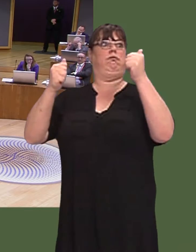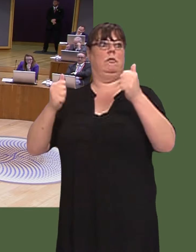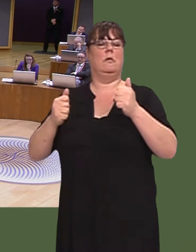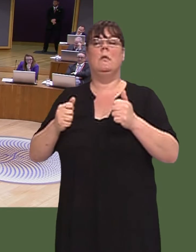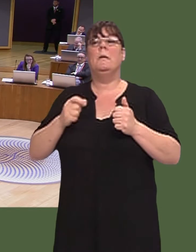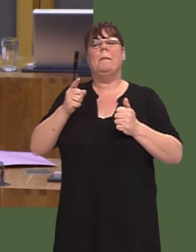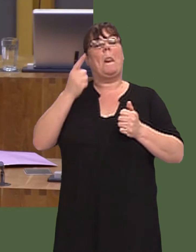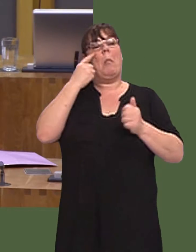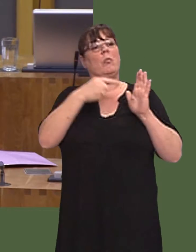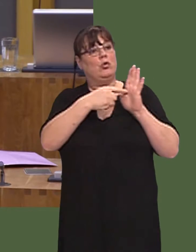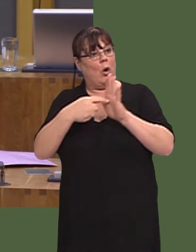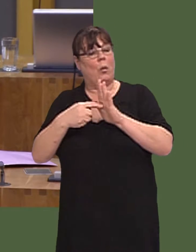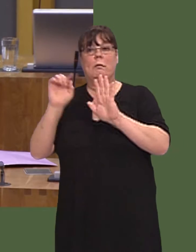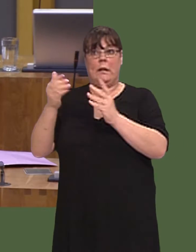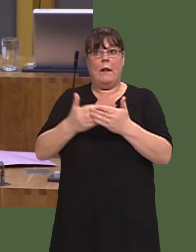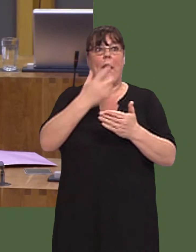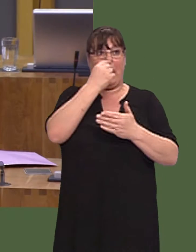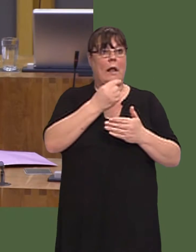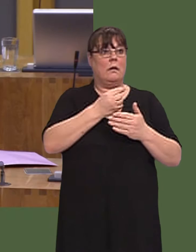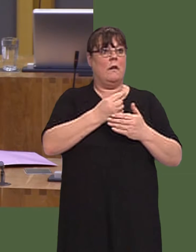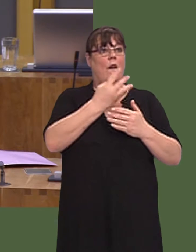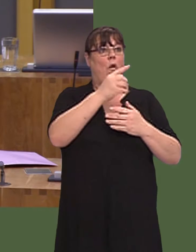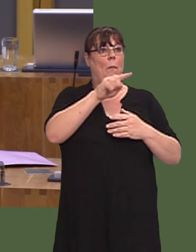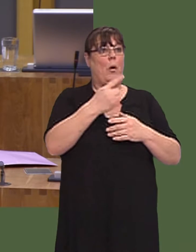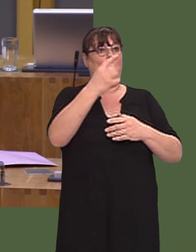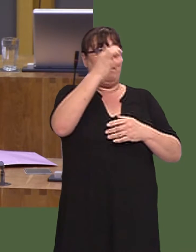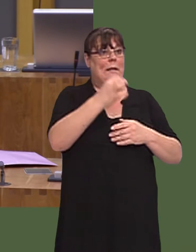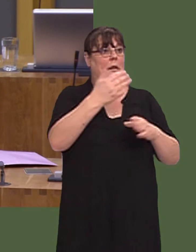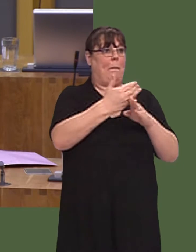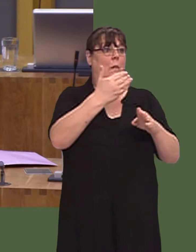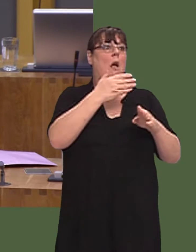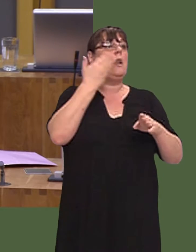We have shown that we can deliver. As I say, employment 4.1 per centólower than England, Scotland and Northern Irelandóthe